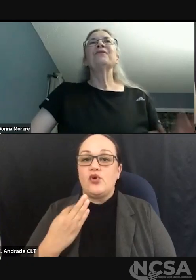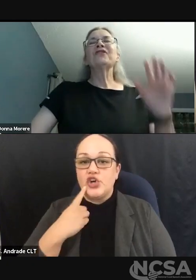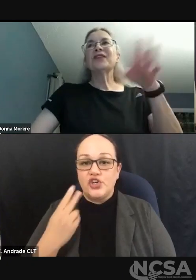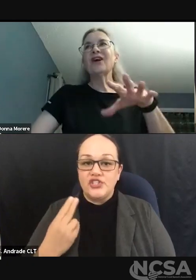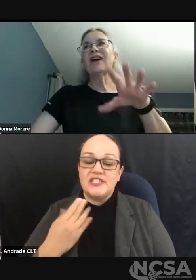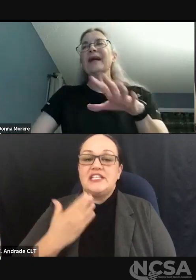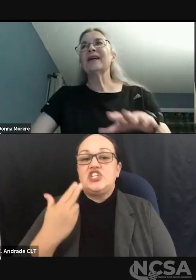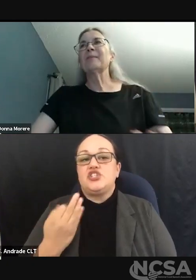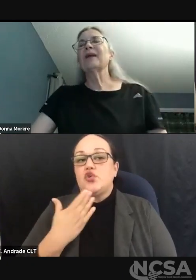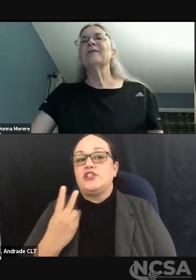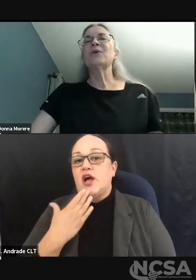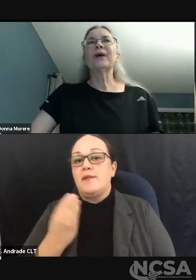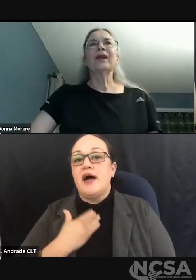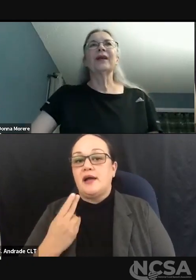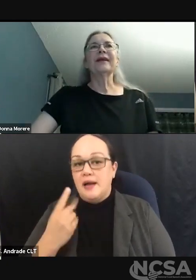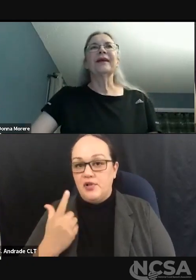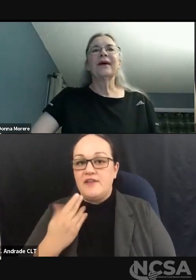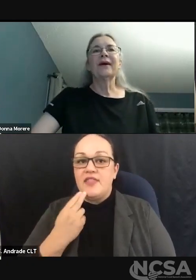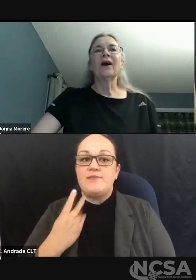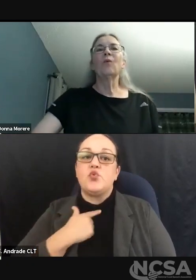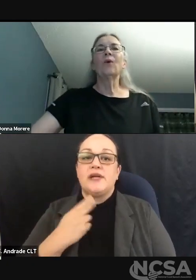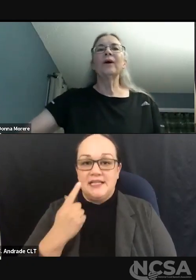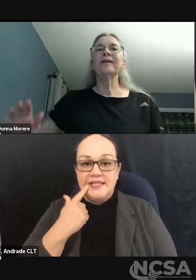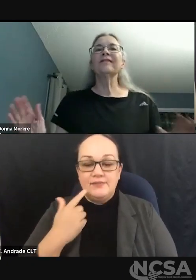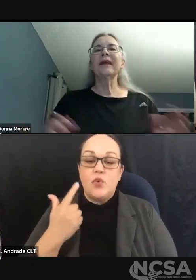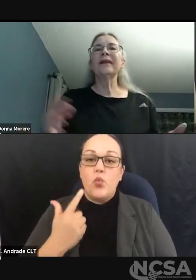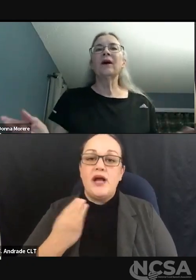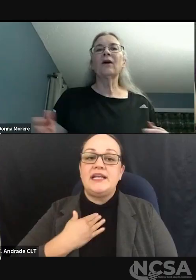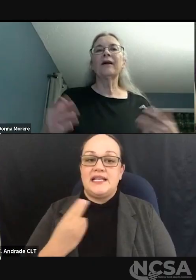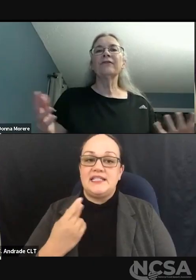I'm just gonna talk about a couple of them quickly. One is Landau-Kleffner syndrome,